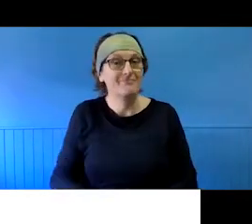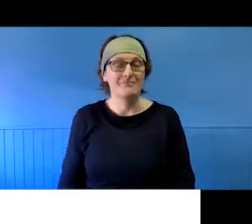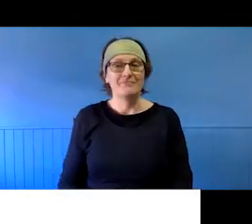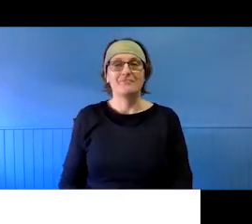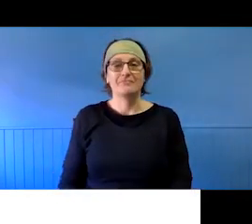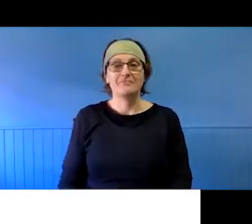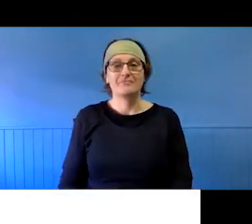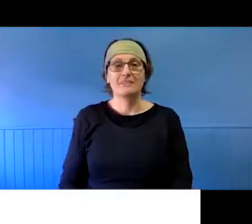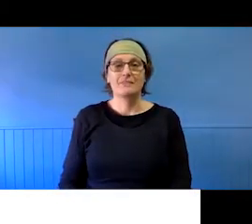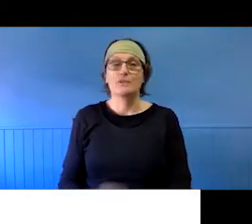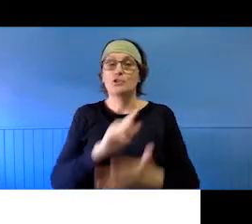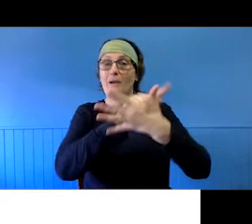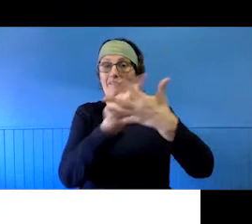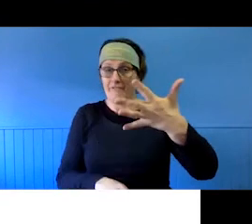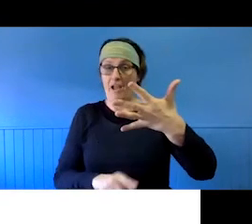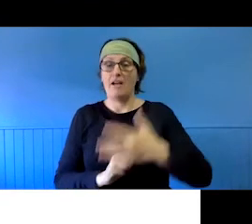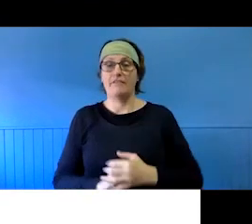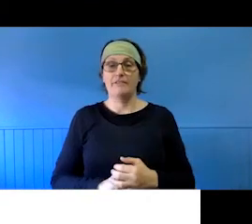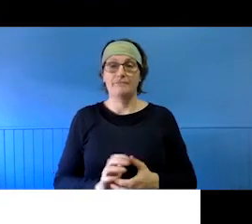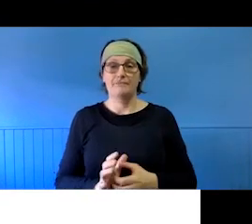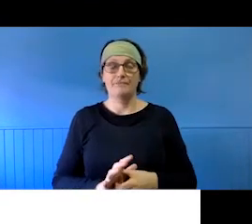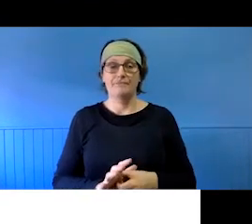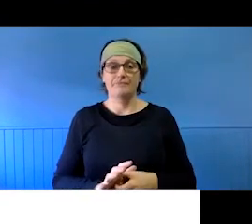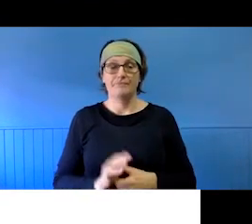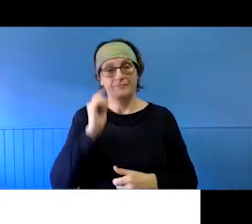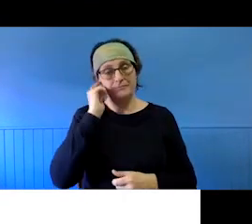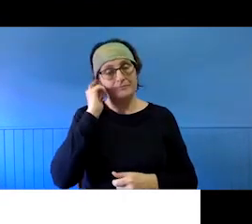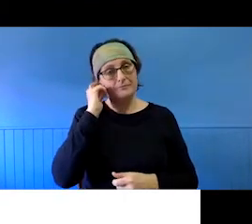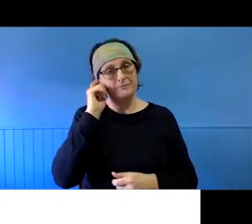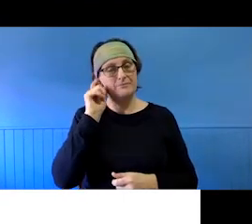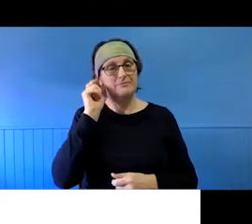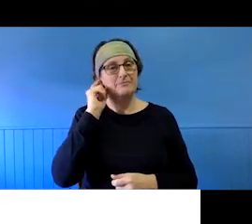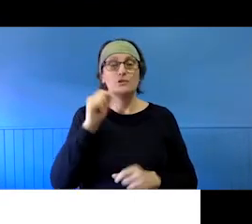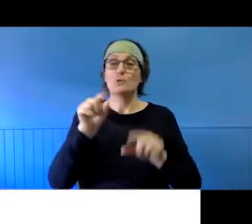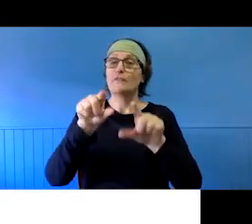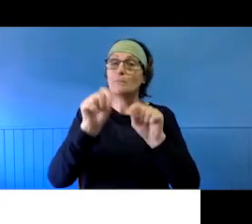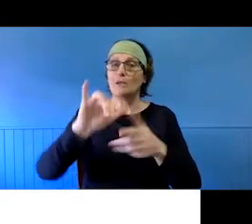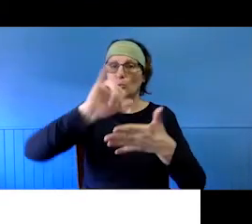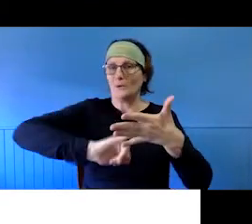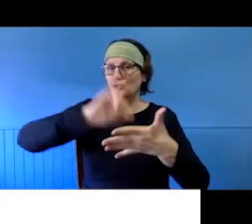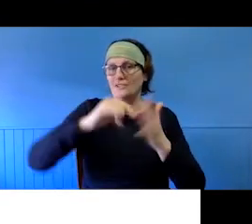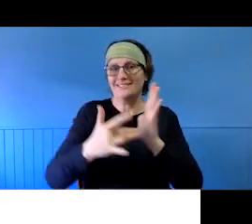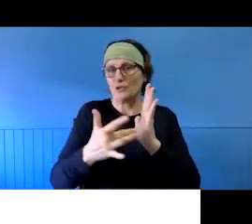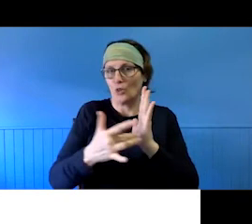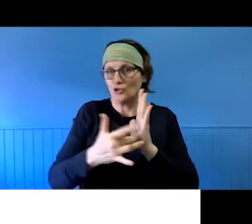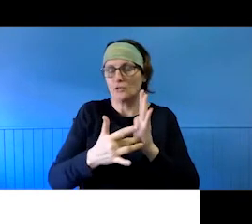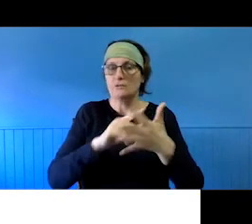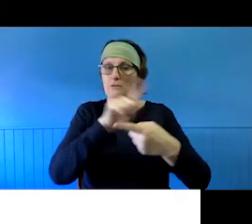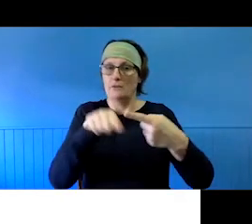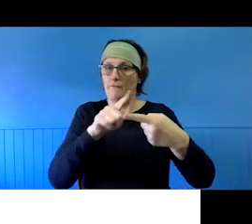Here are five points really important when choosing a technology tool. One is, identify the goal for using